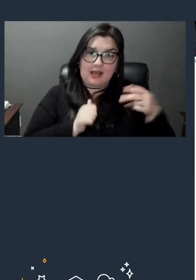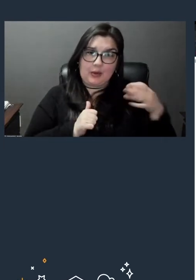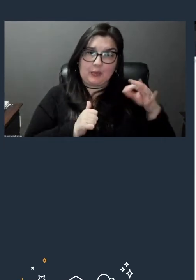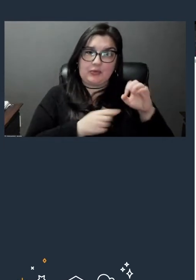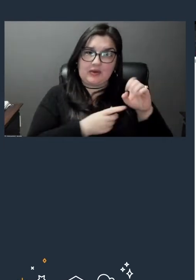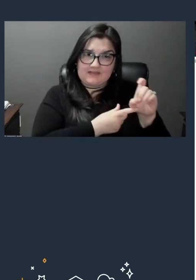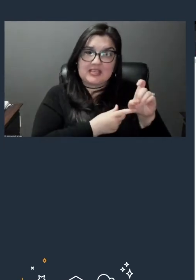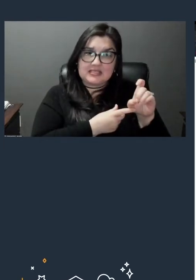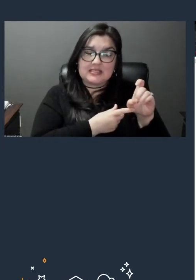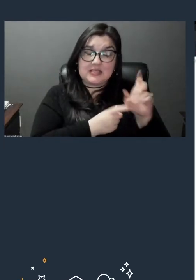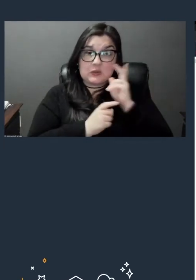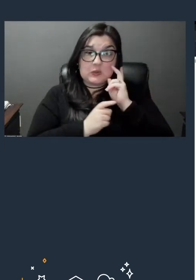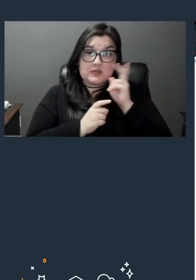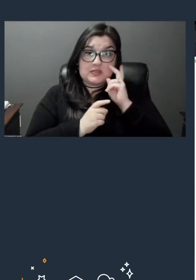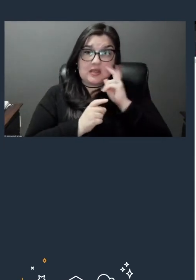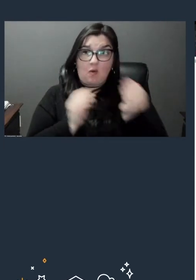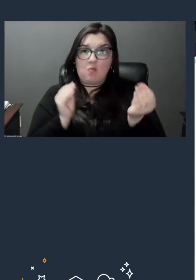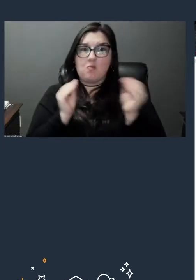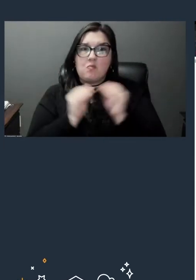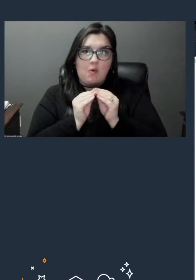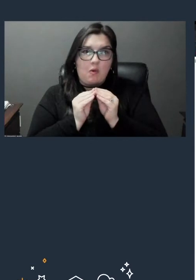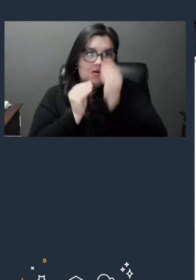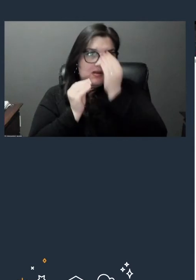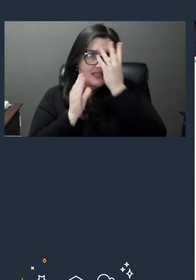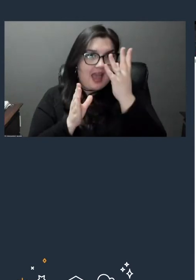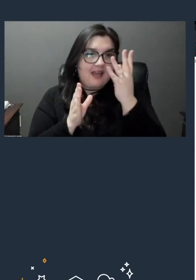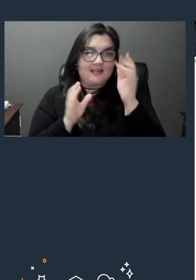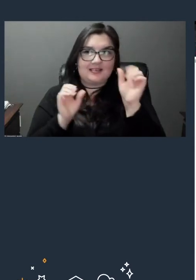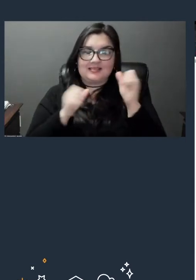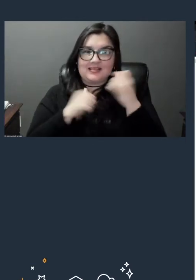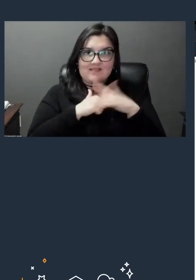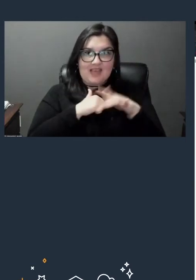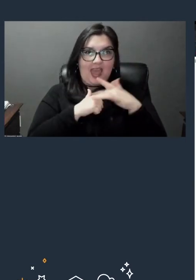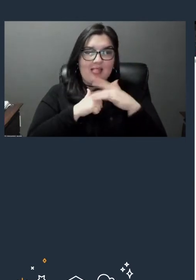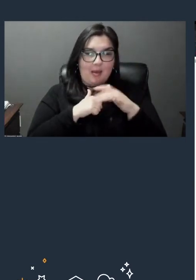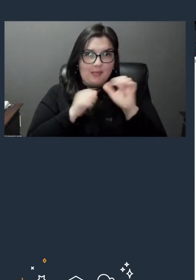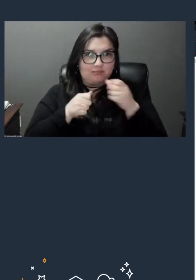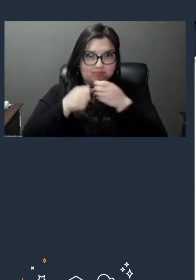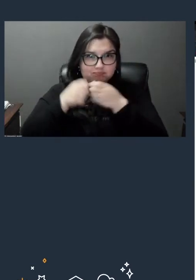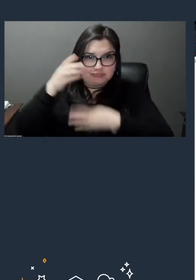more data visualizations are available. For example, here I can see bubble analysis,